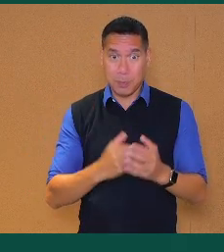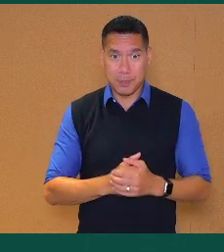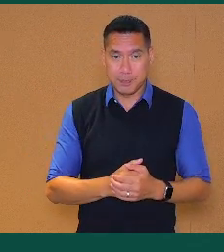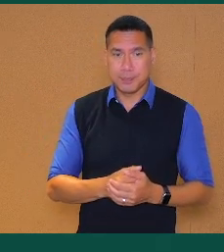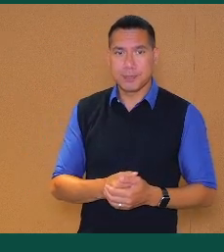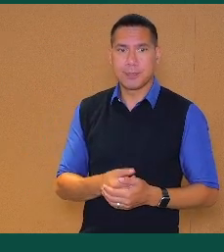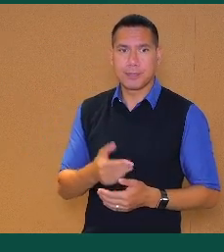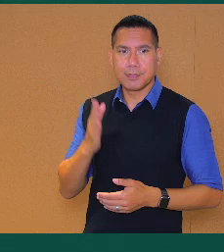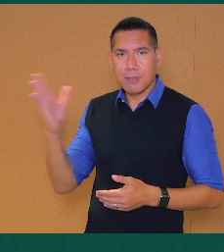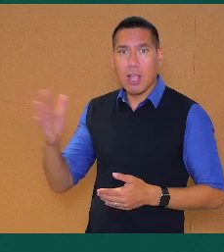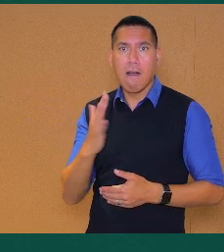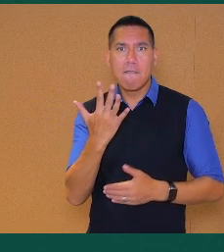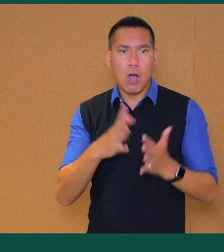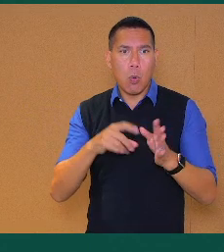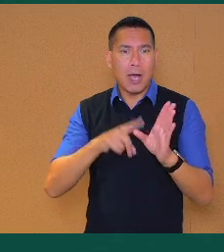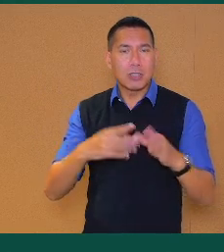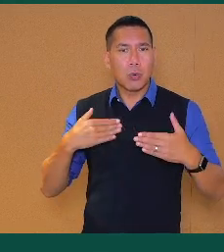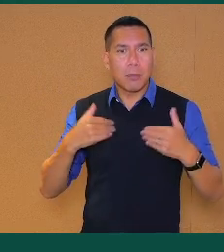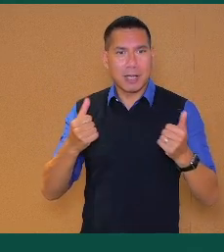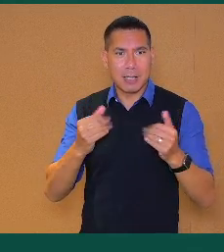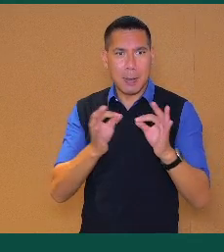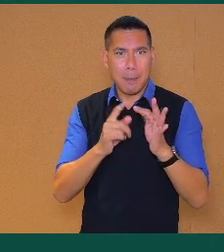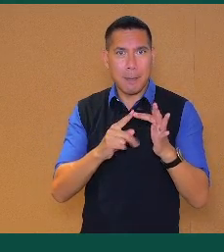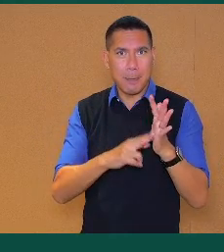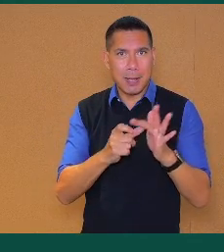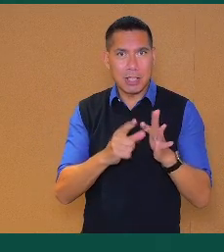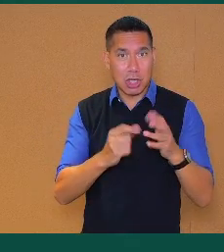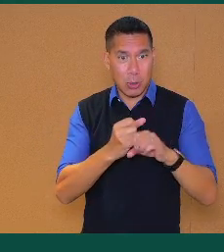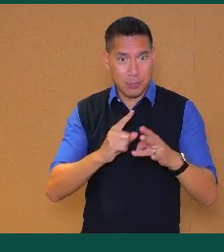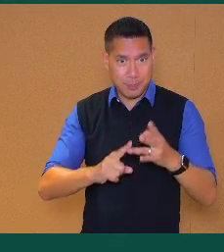The finalists for the Outstanding Health Promotion what are - 5 Ways to Wellbeing Greater